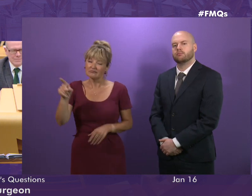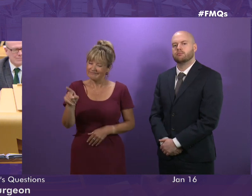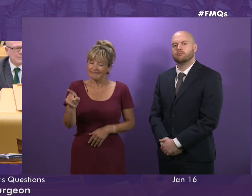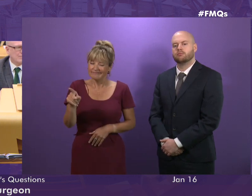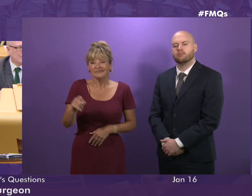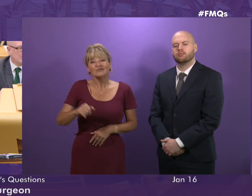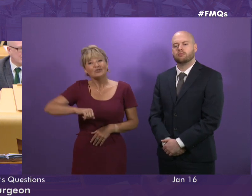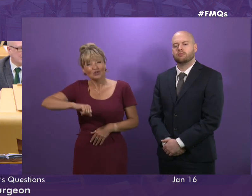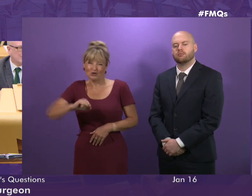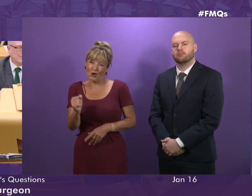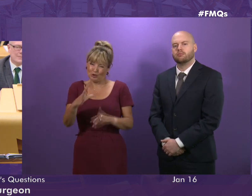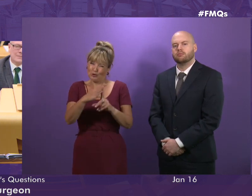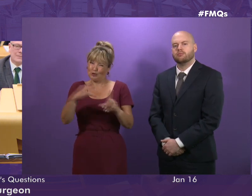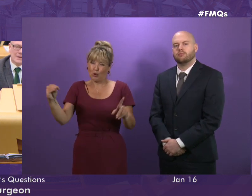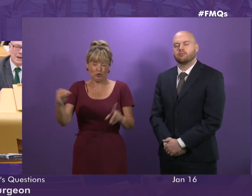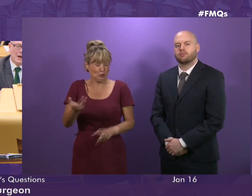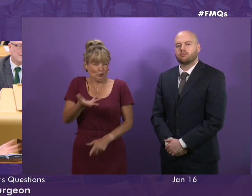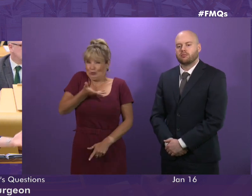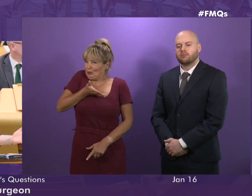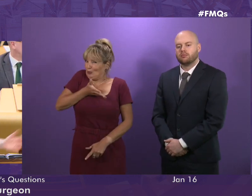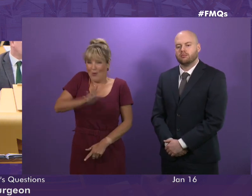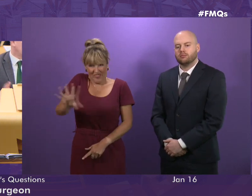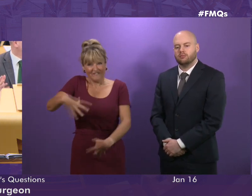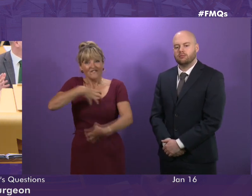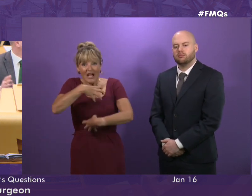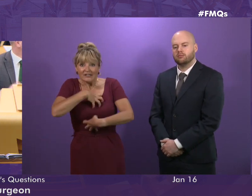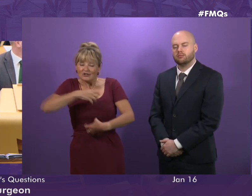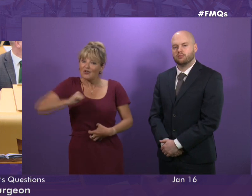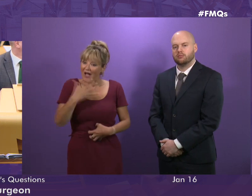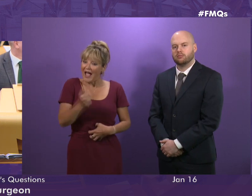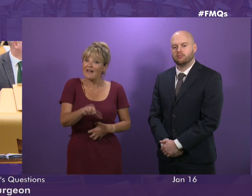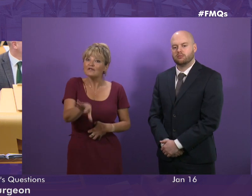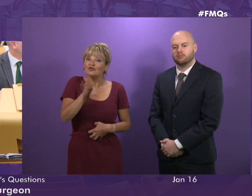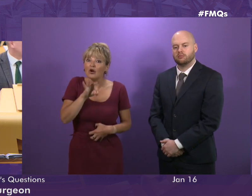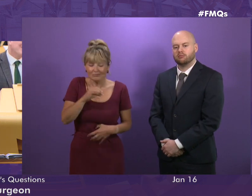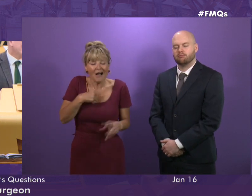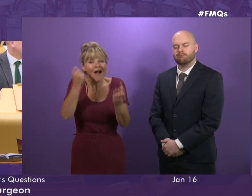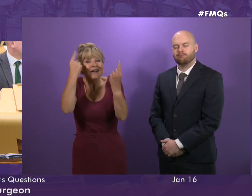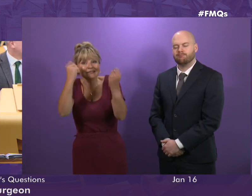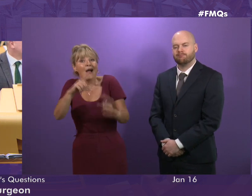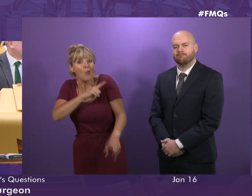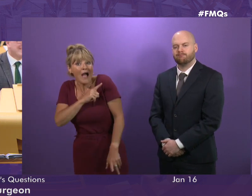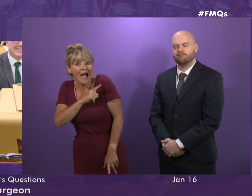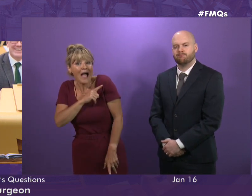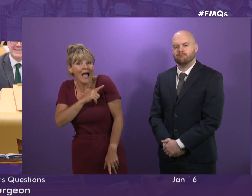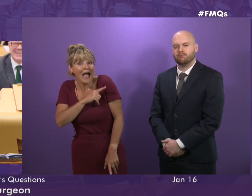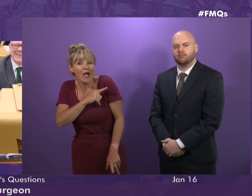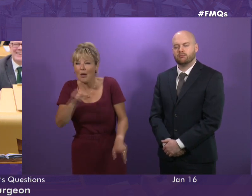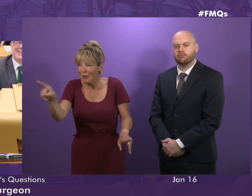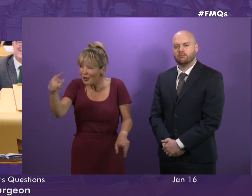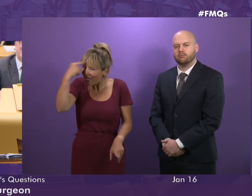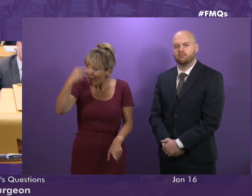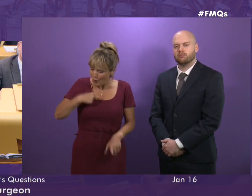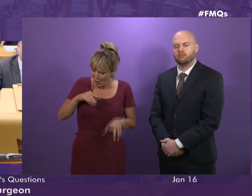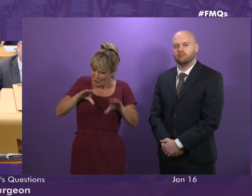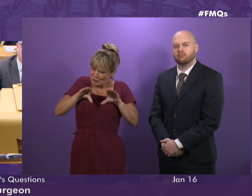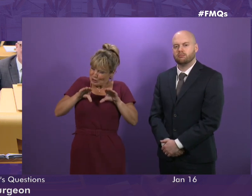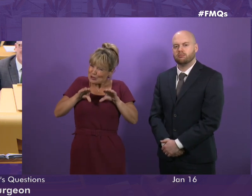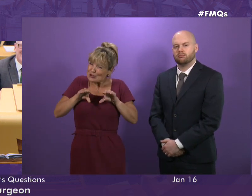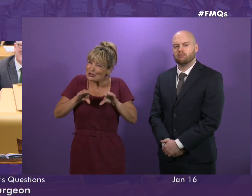having that choice, and I can understand why. However, they will not stop it; democracy